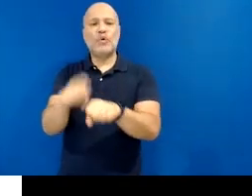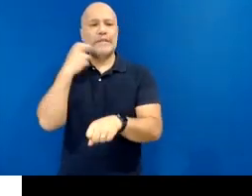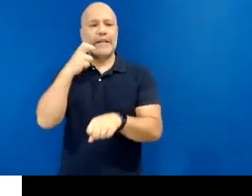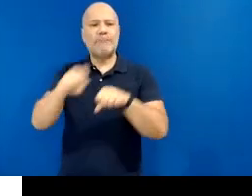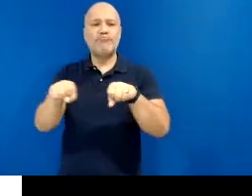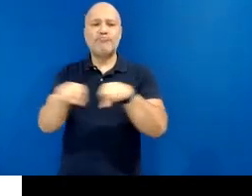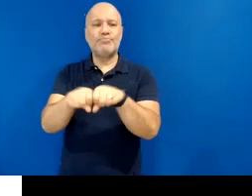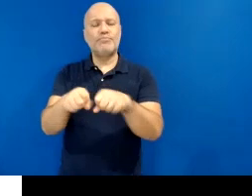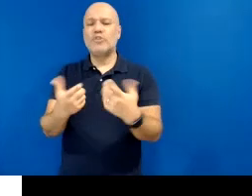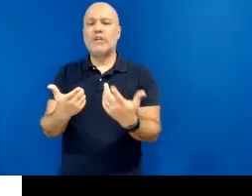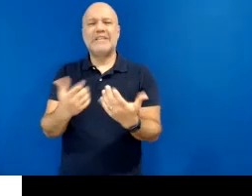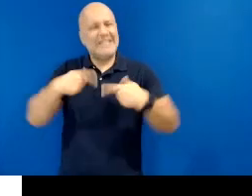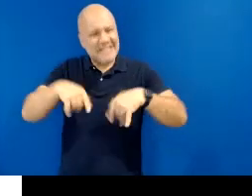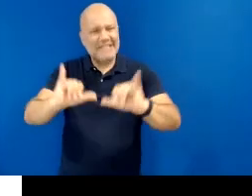So I don't know if anybody would like to talk.